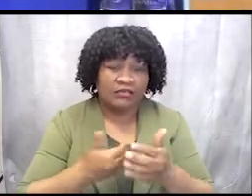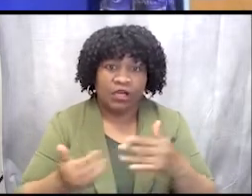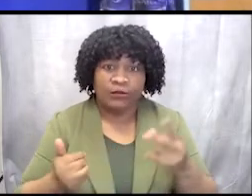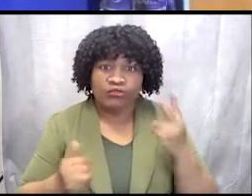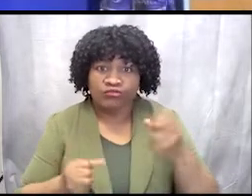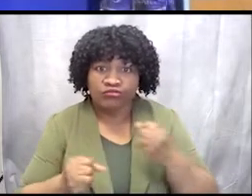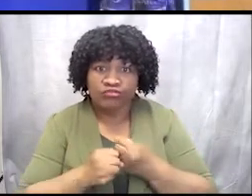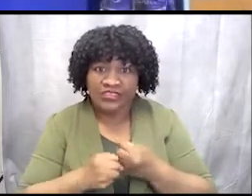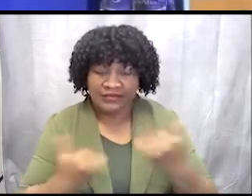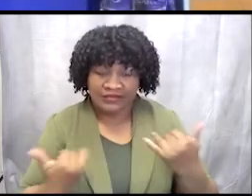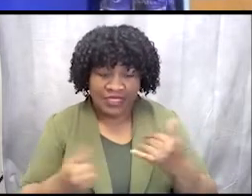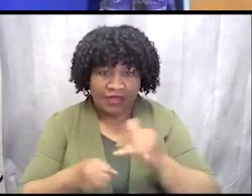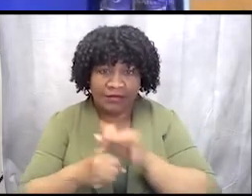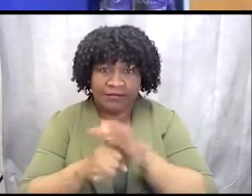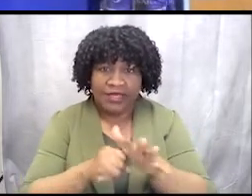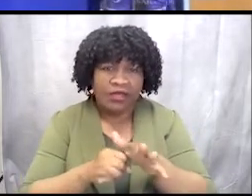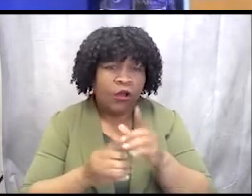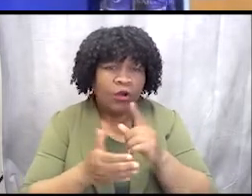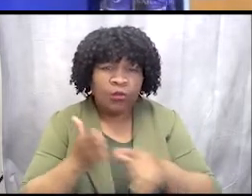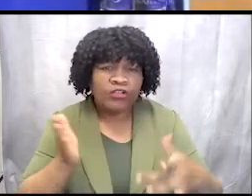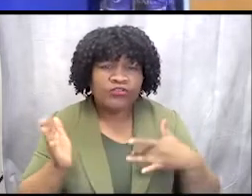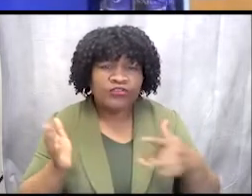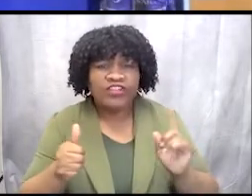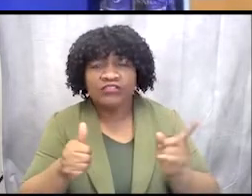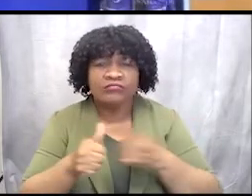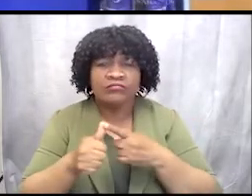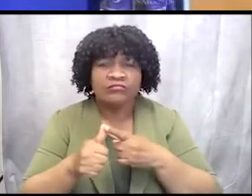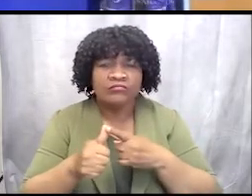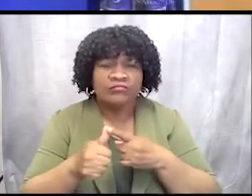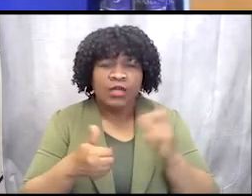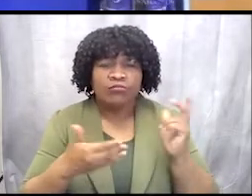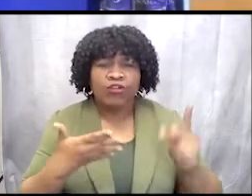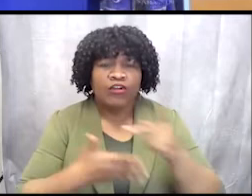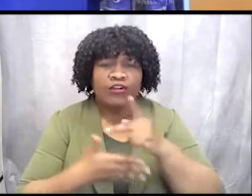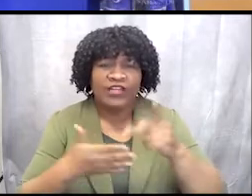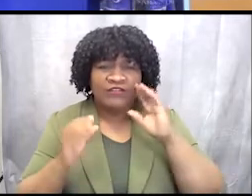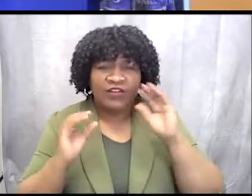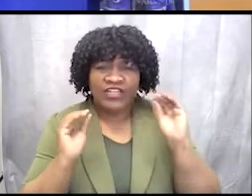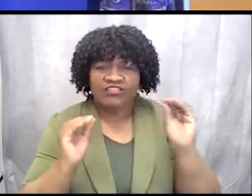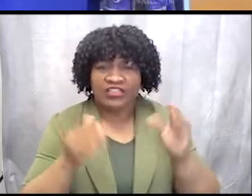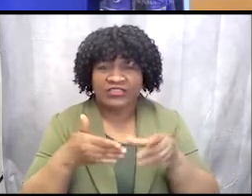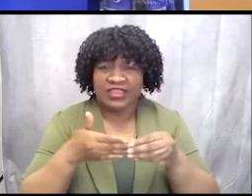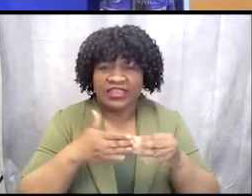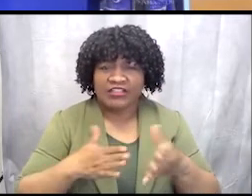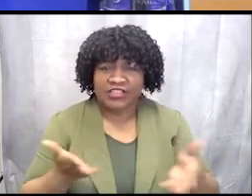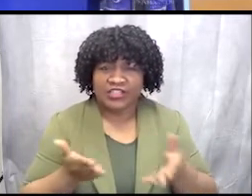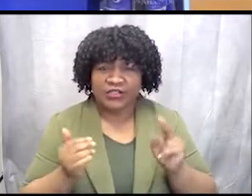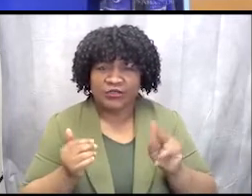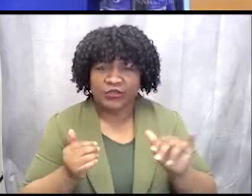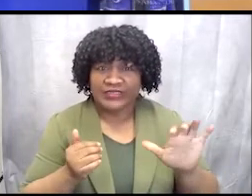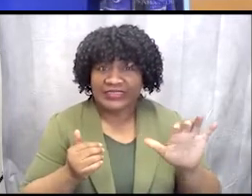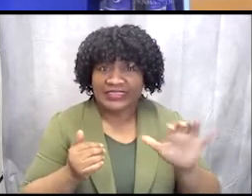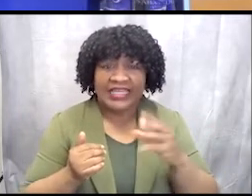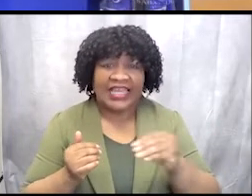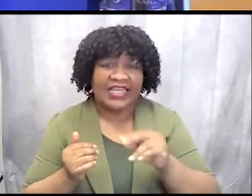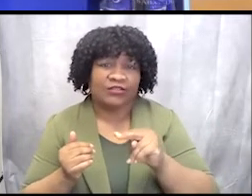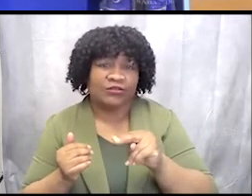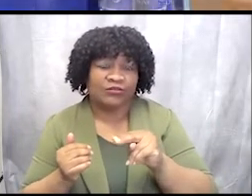of living in a pandemic, what do you believe is the number one priority for educational leaders in New York State and New York City?